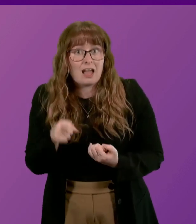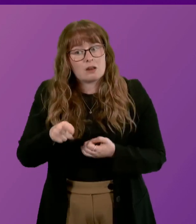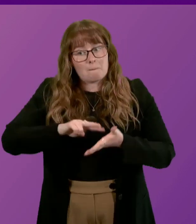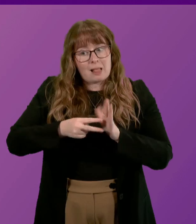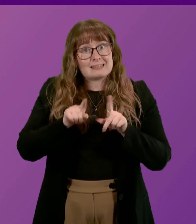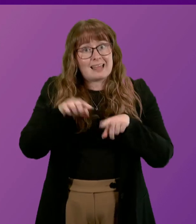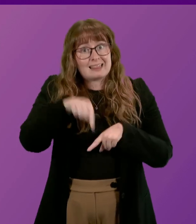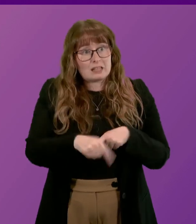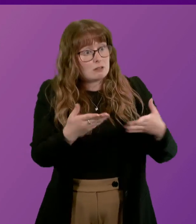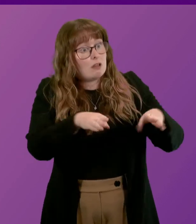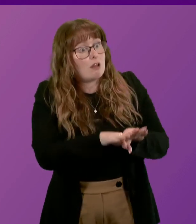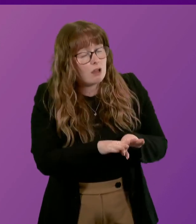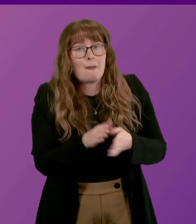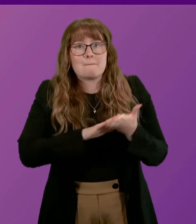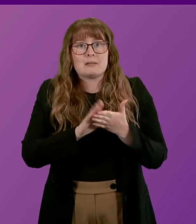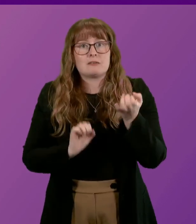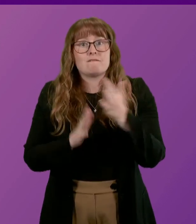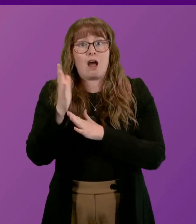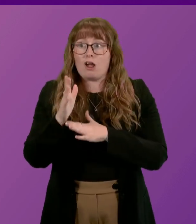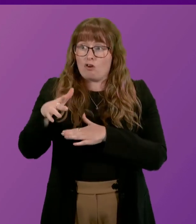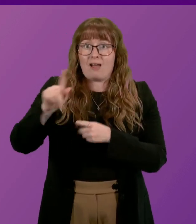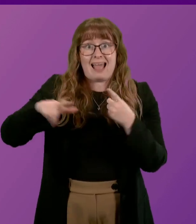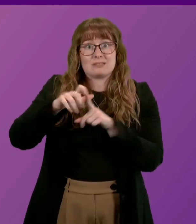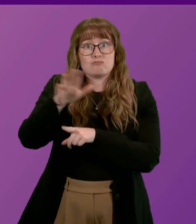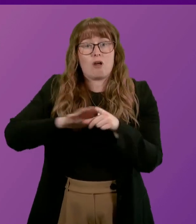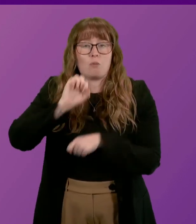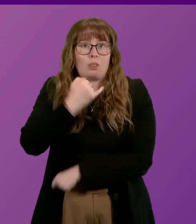would weaken fire services in Edinburgh and the Lothians, while our fire services